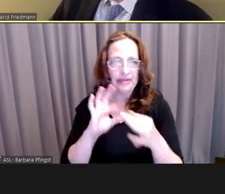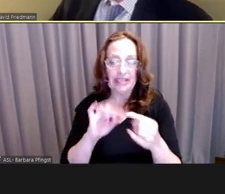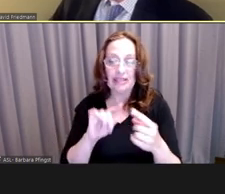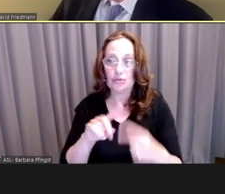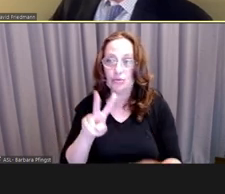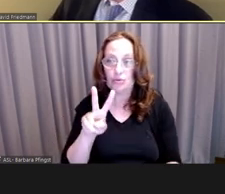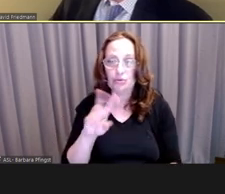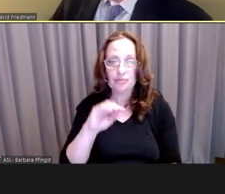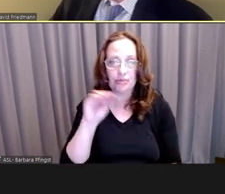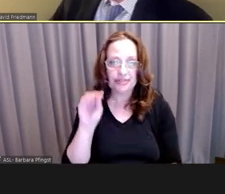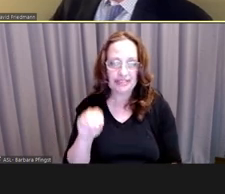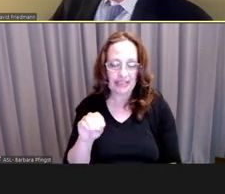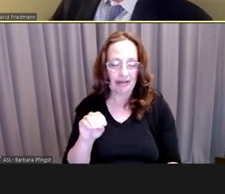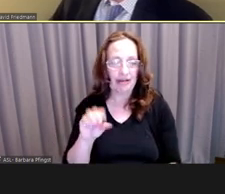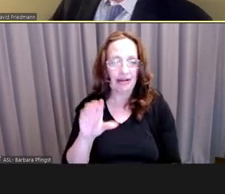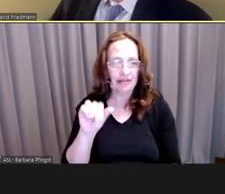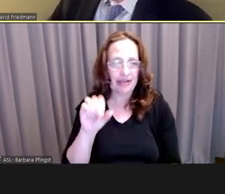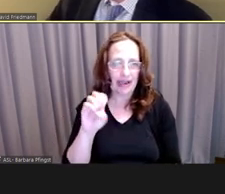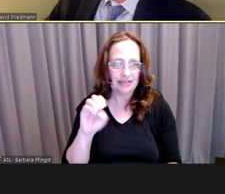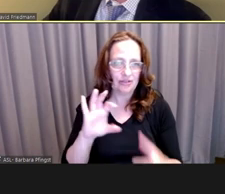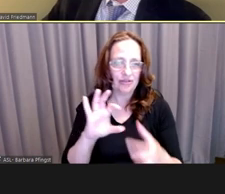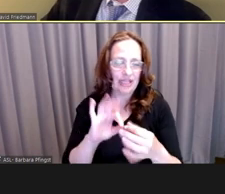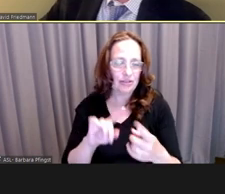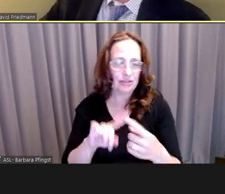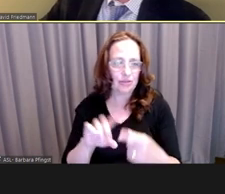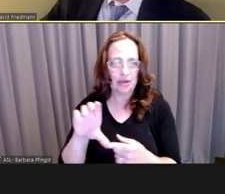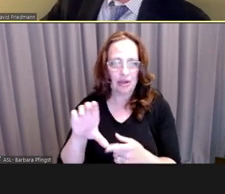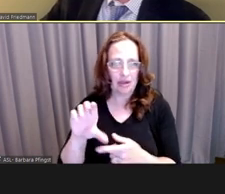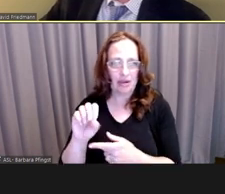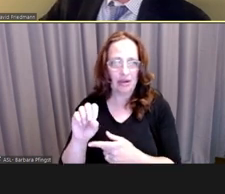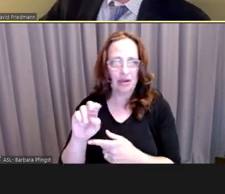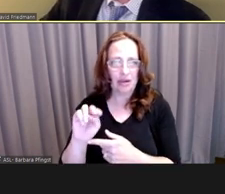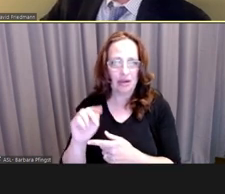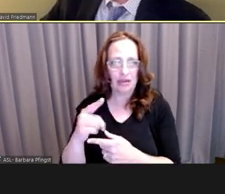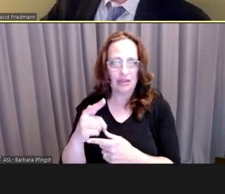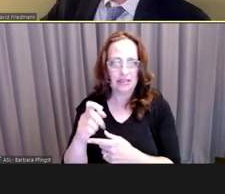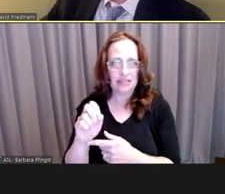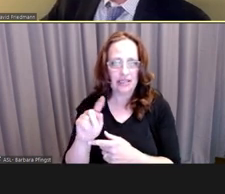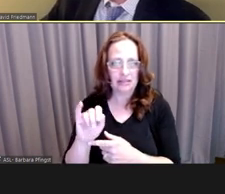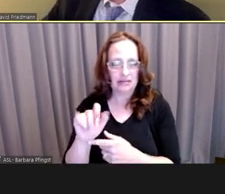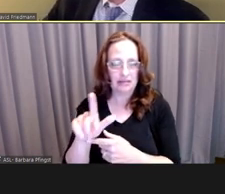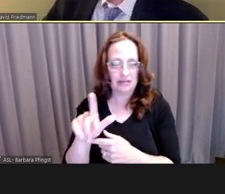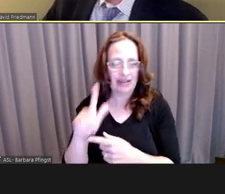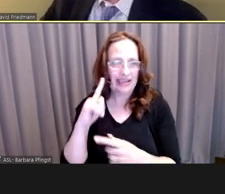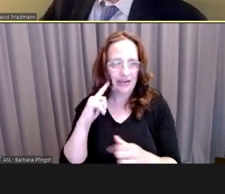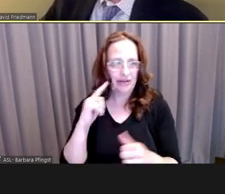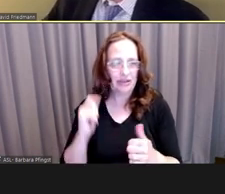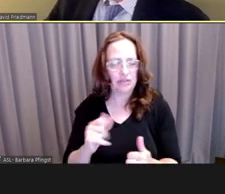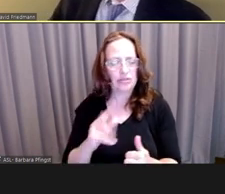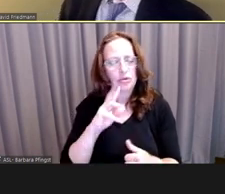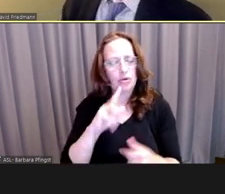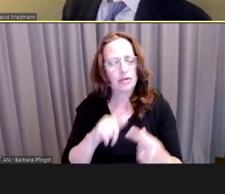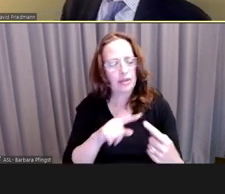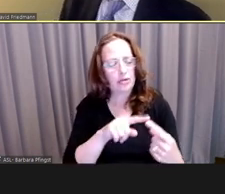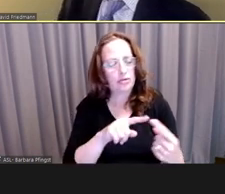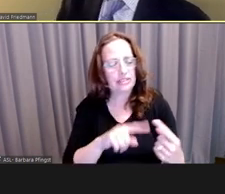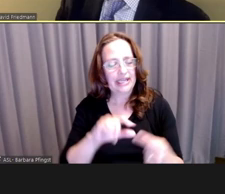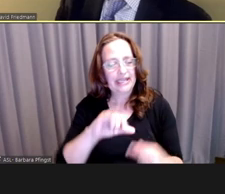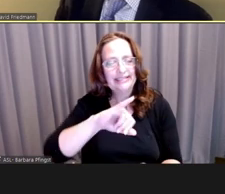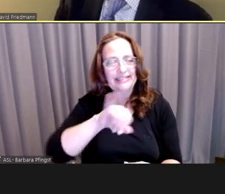related to this particular gene. And so we talked about the GJB2 and others being much more common. And at this point, there is really not